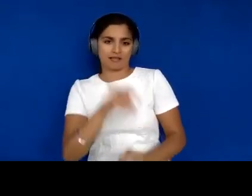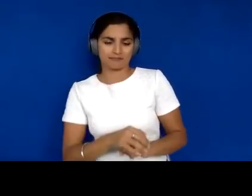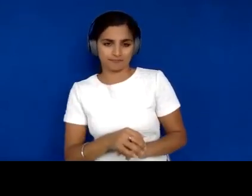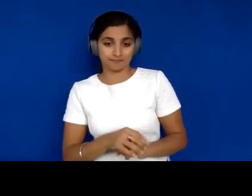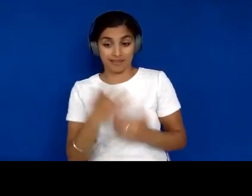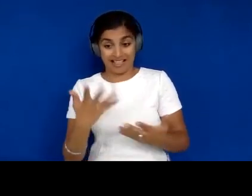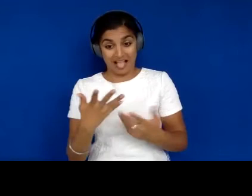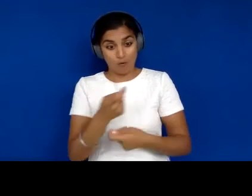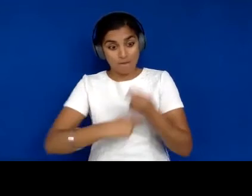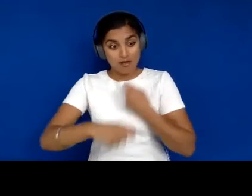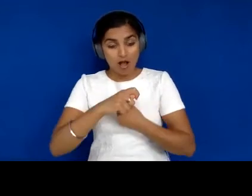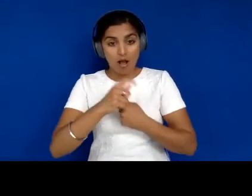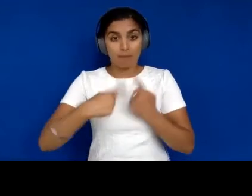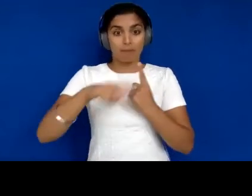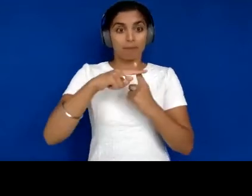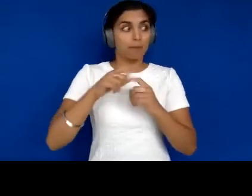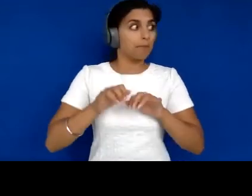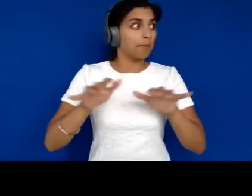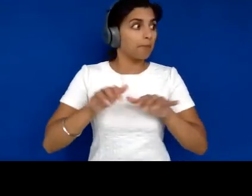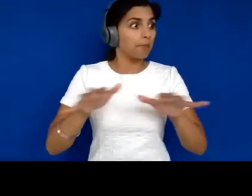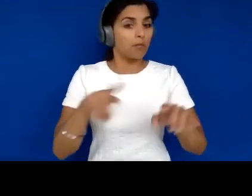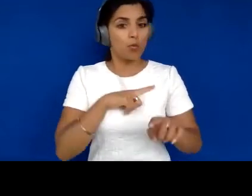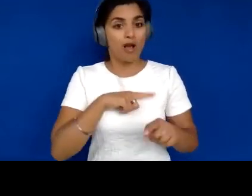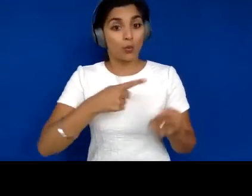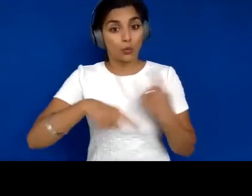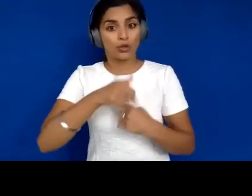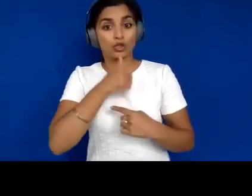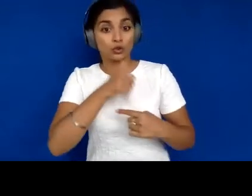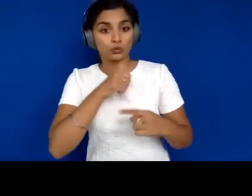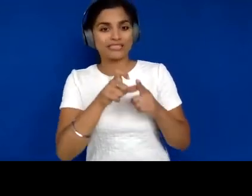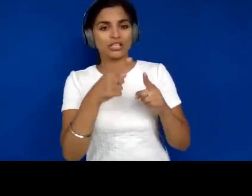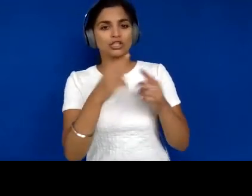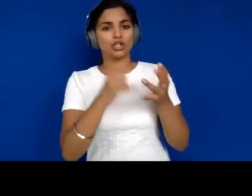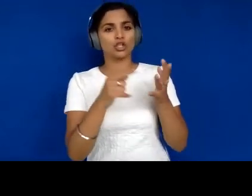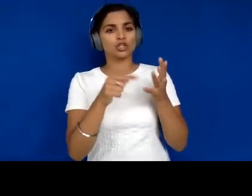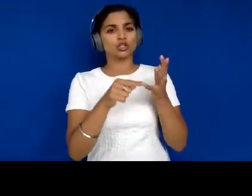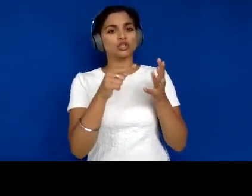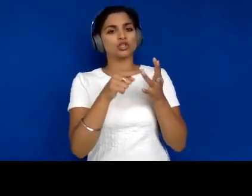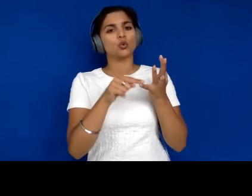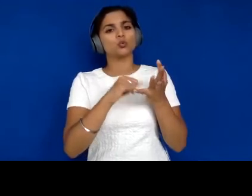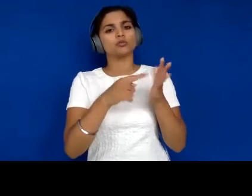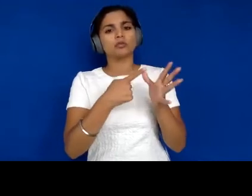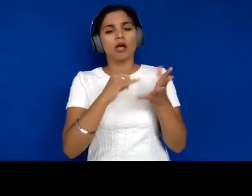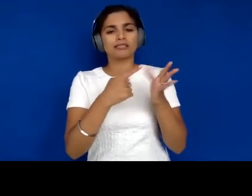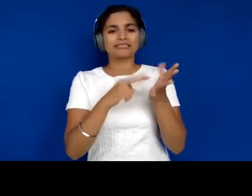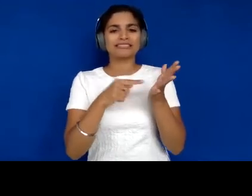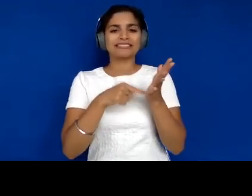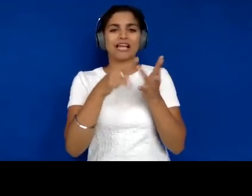cartography hasta Sousa Santos s it is a model of subjective execution that